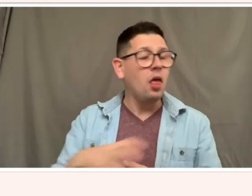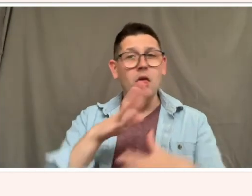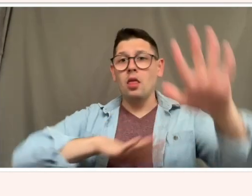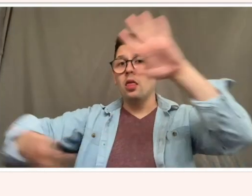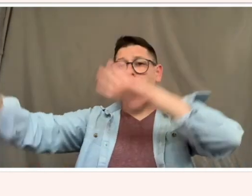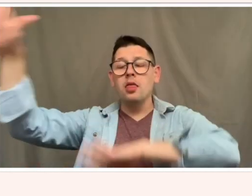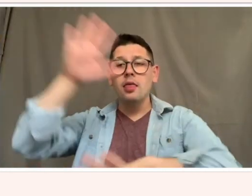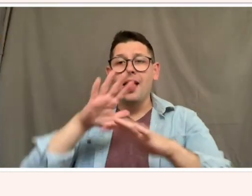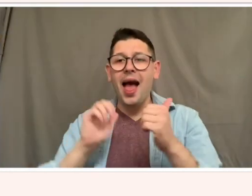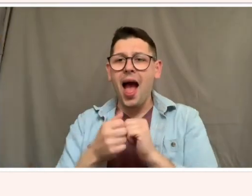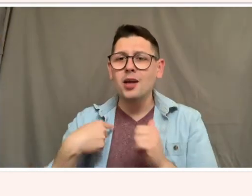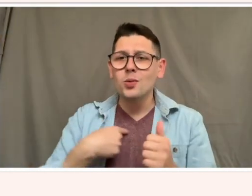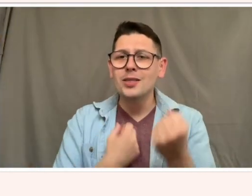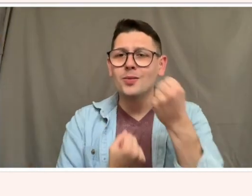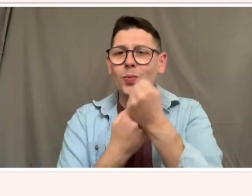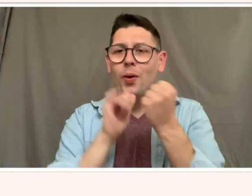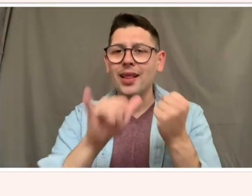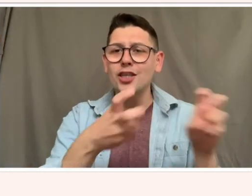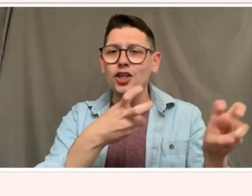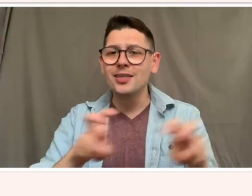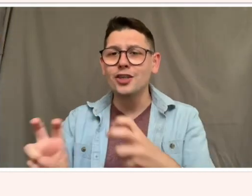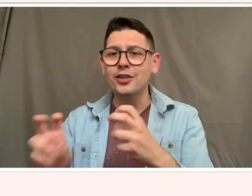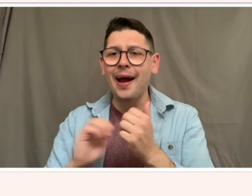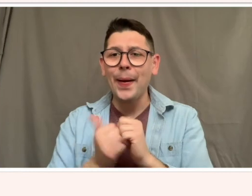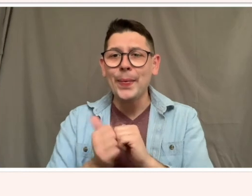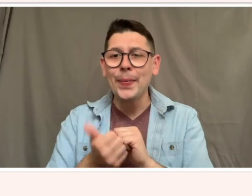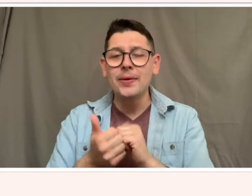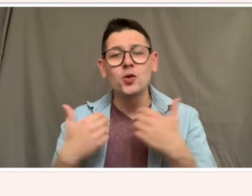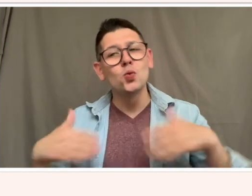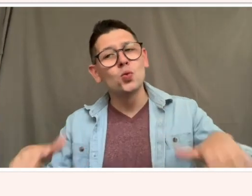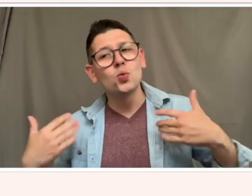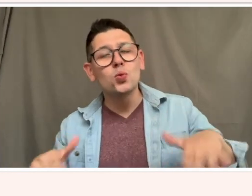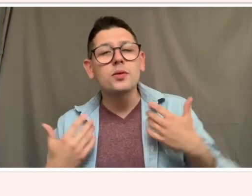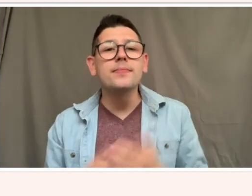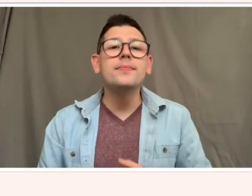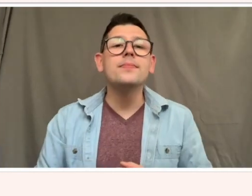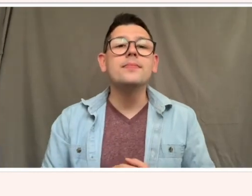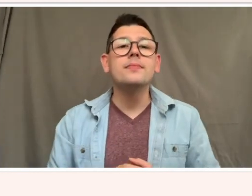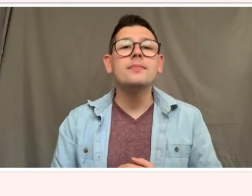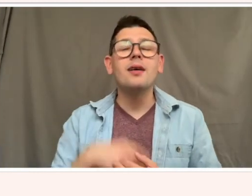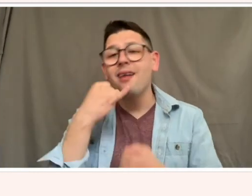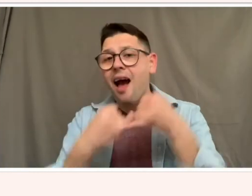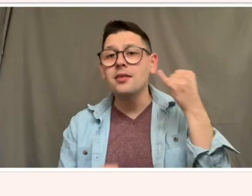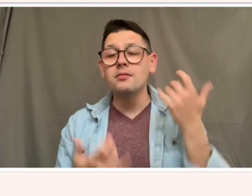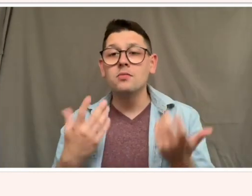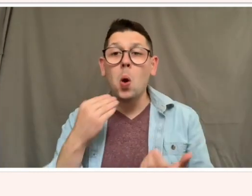It could be much longer where these students are not in a classroom environment and we want to make sure they transition easily.